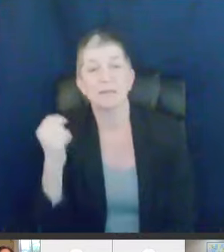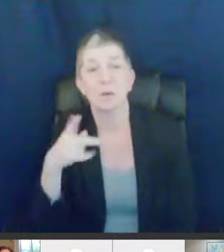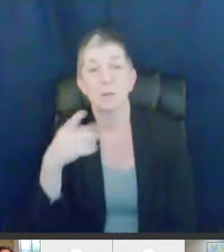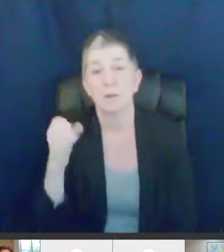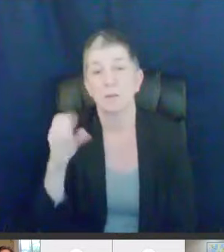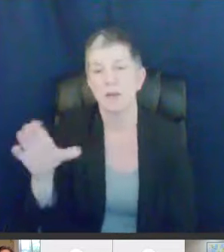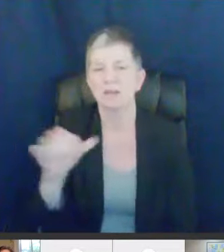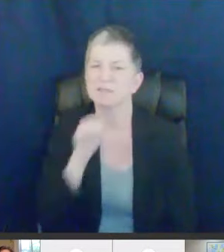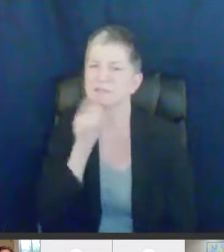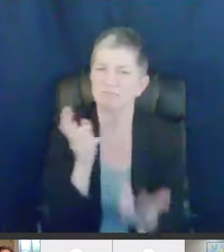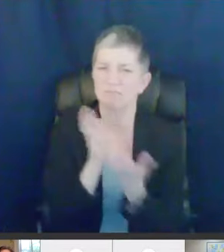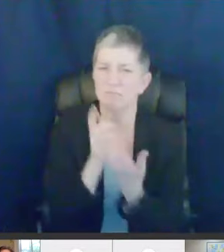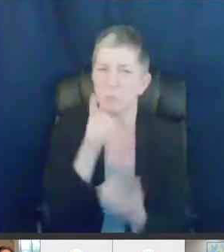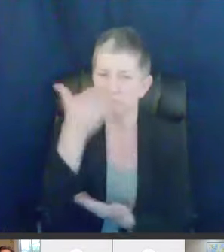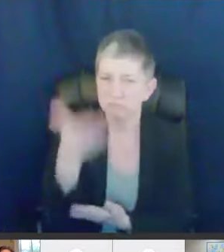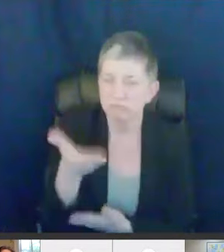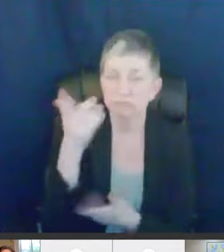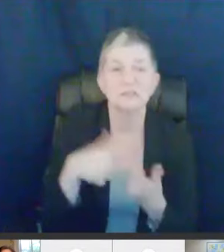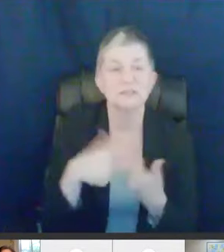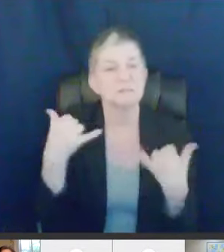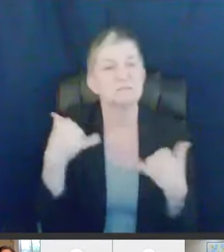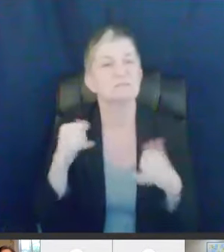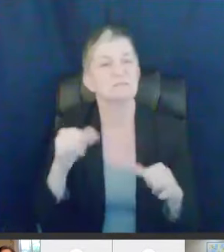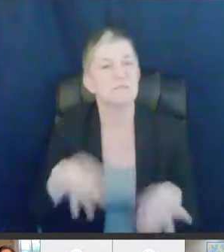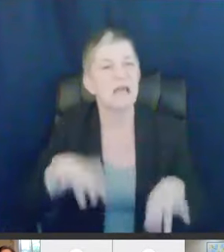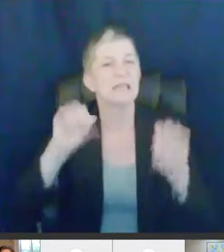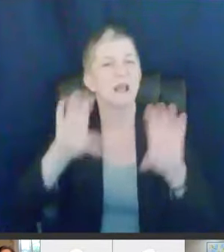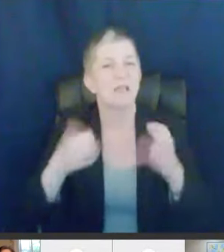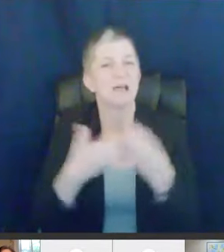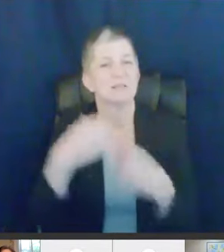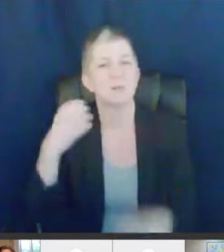I still encourage you to learn to save a life by taking classes on CPR stop the